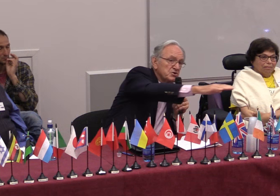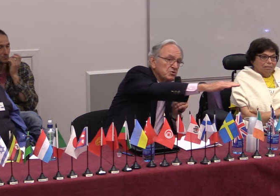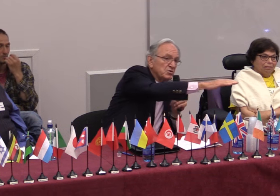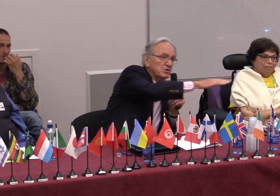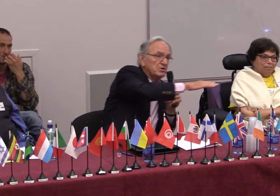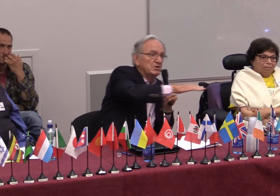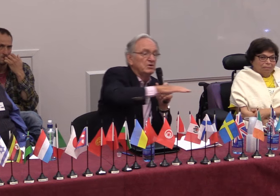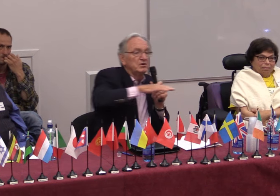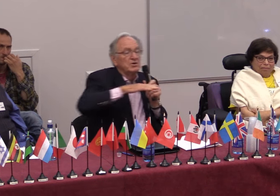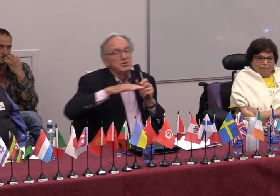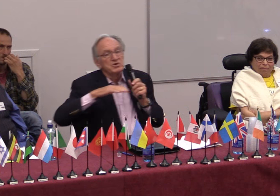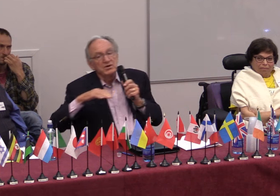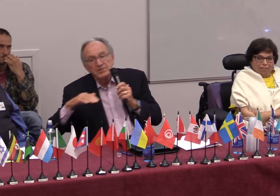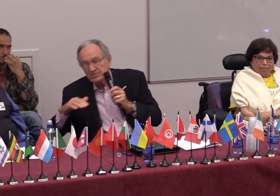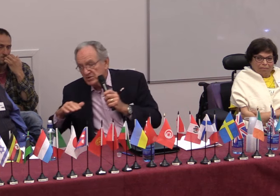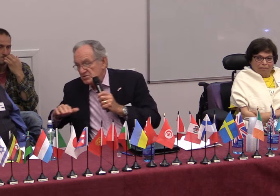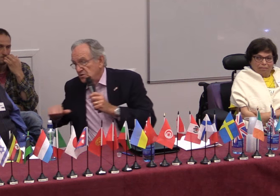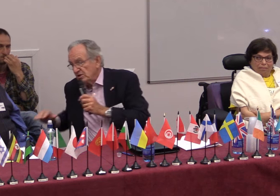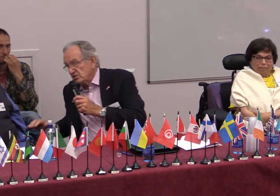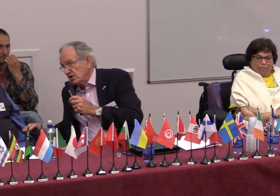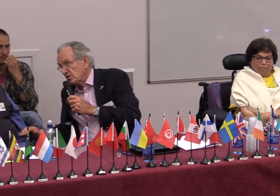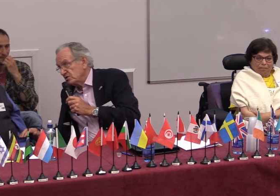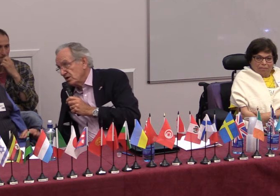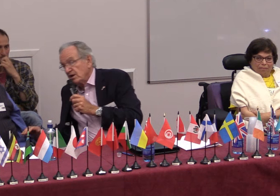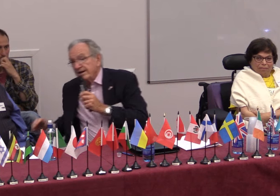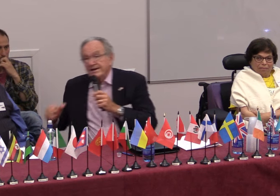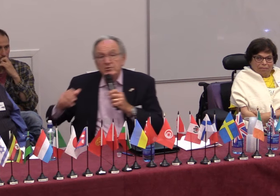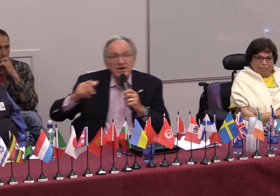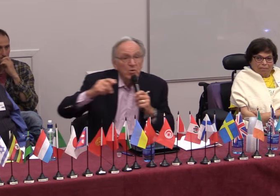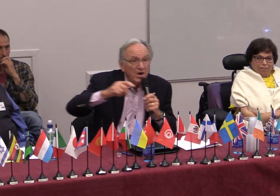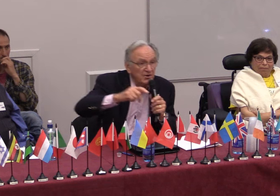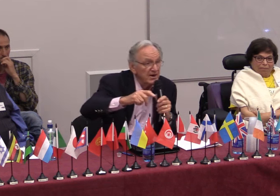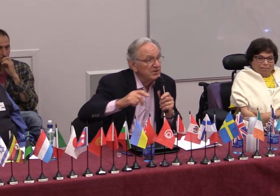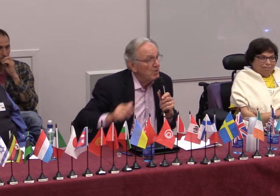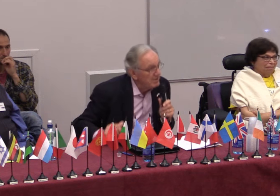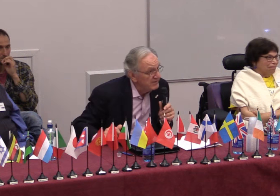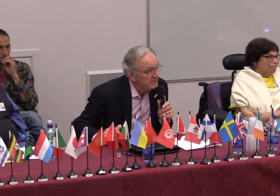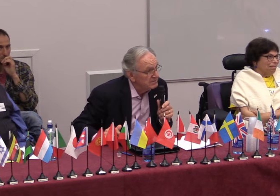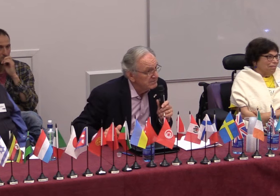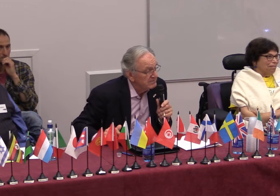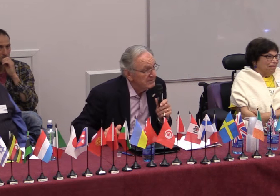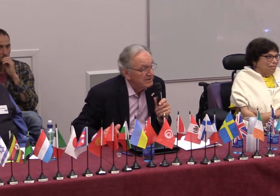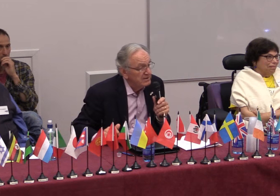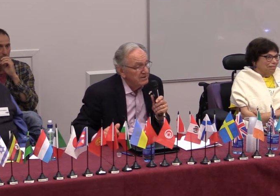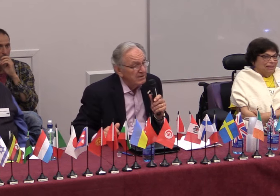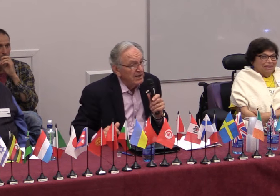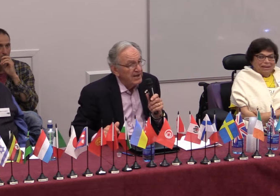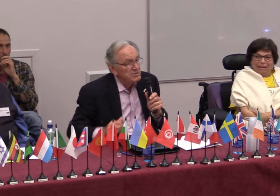school so that people using wheelchairs could drink water at the water fountain, and it